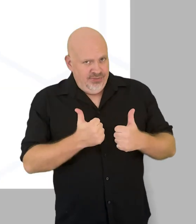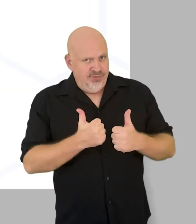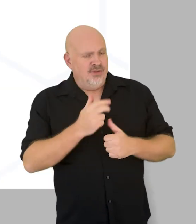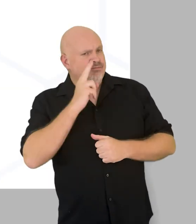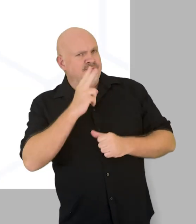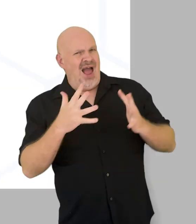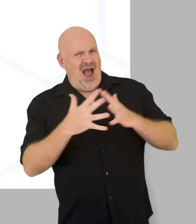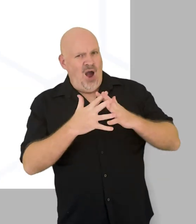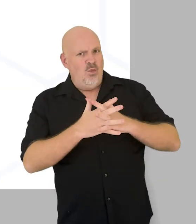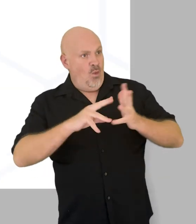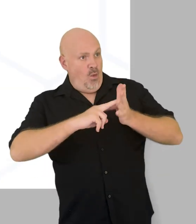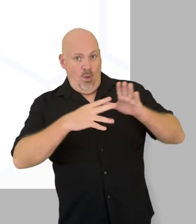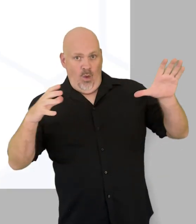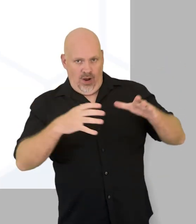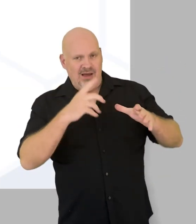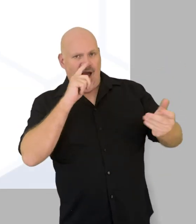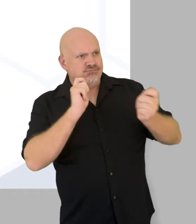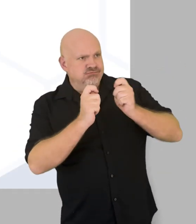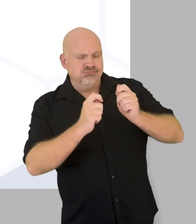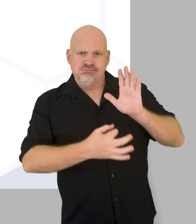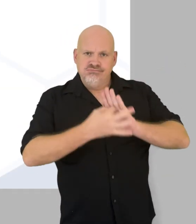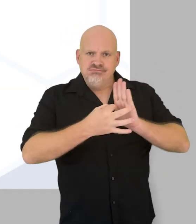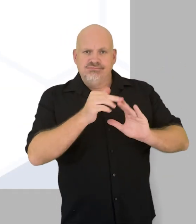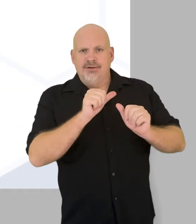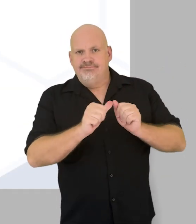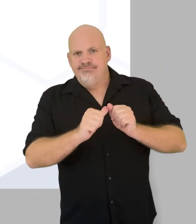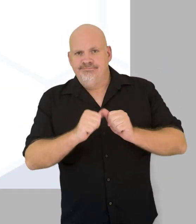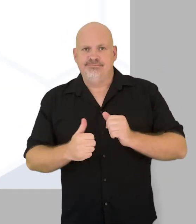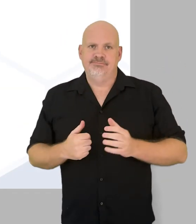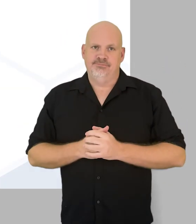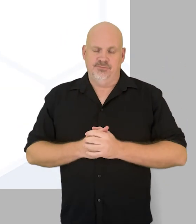Firstly, increase in the community mental health services in particular in terms